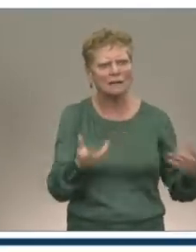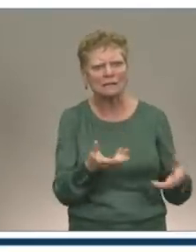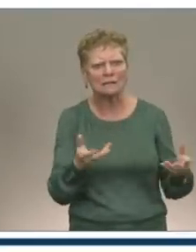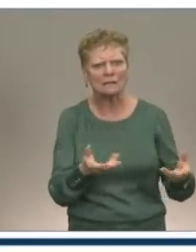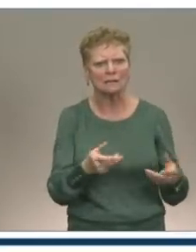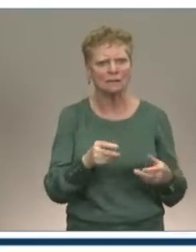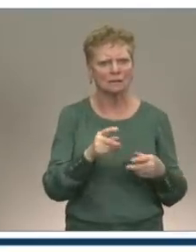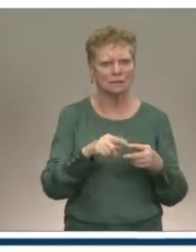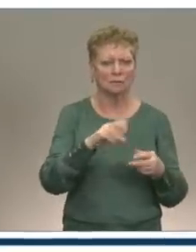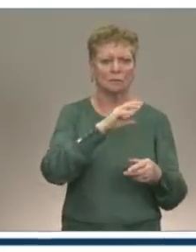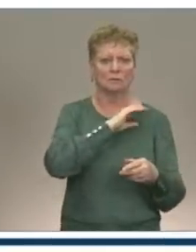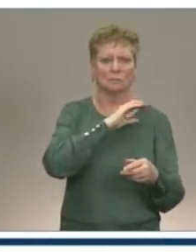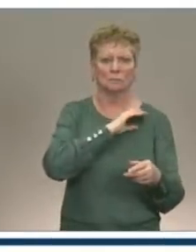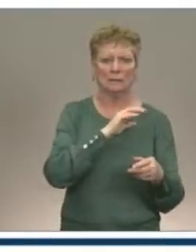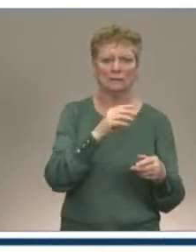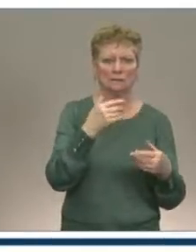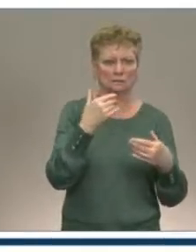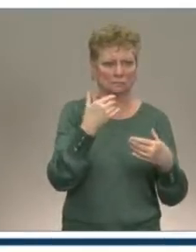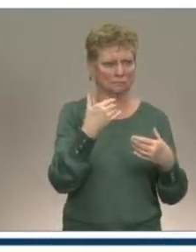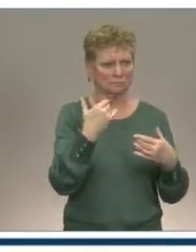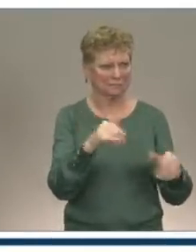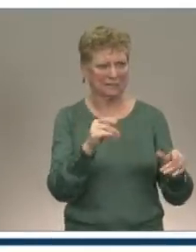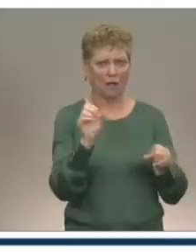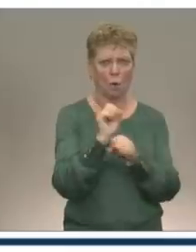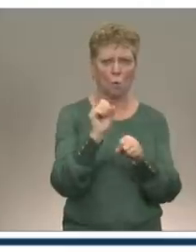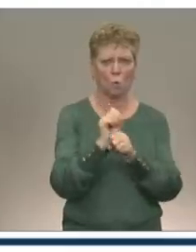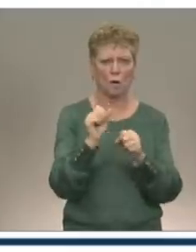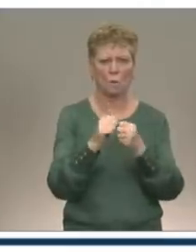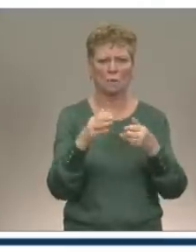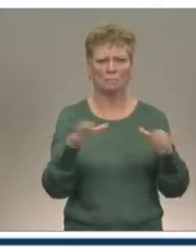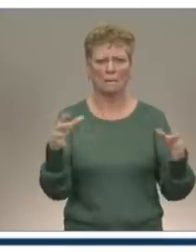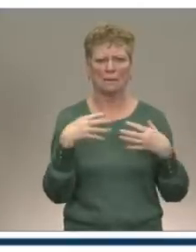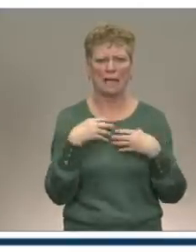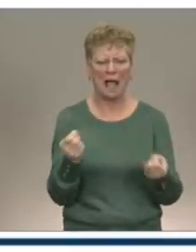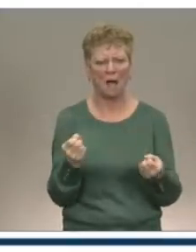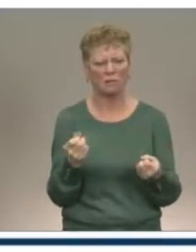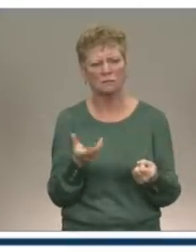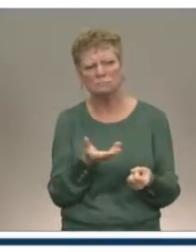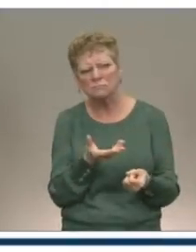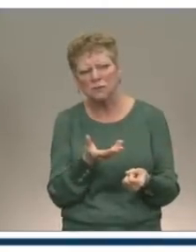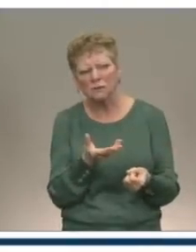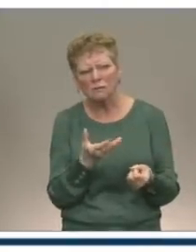they're working with public health so what role is public health playing in this investigation